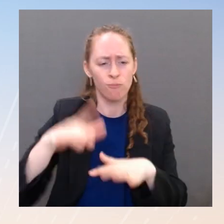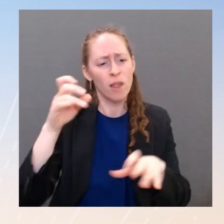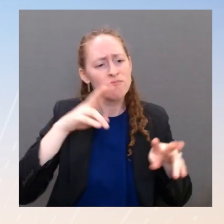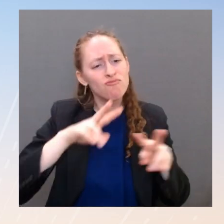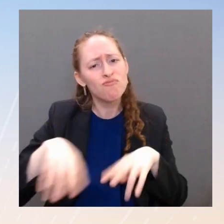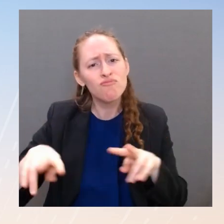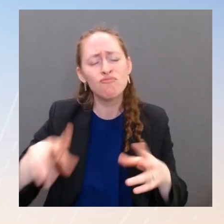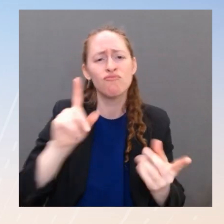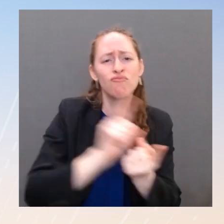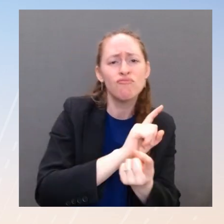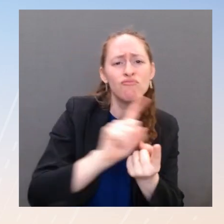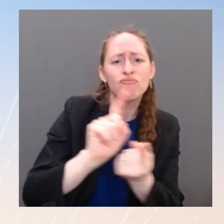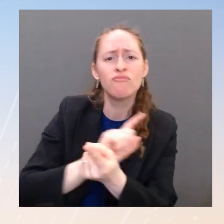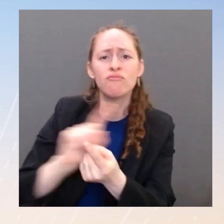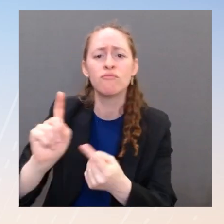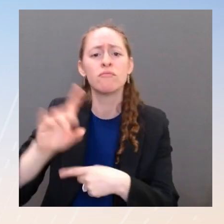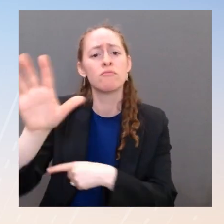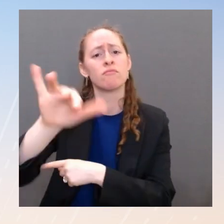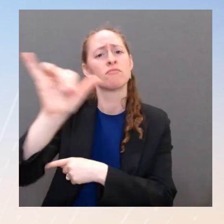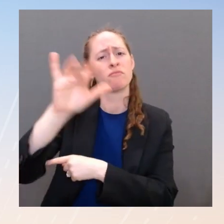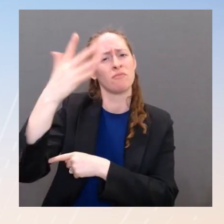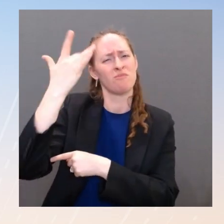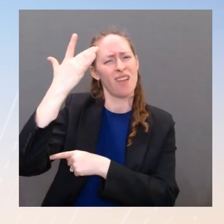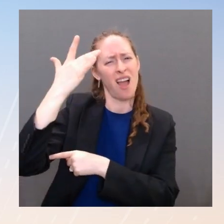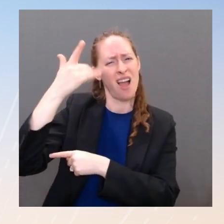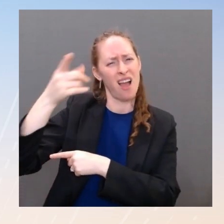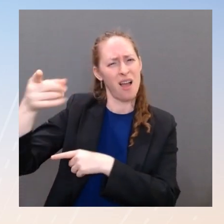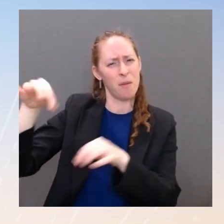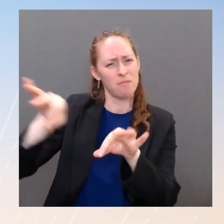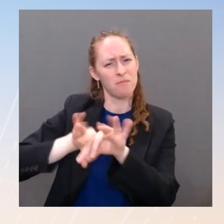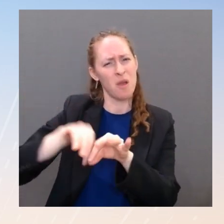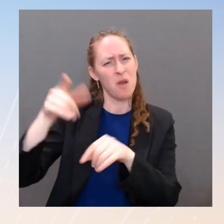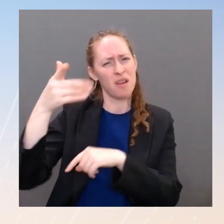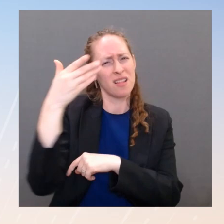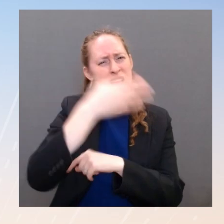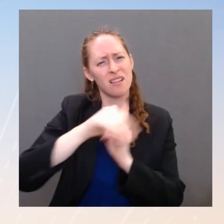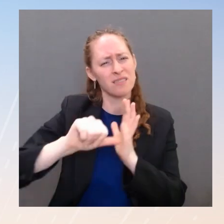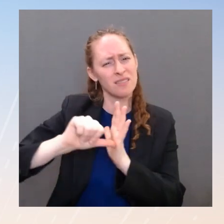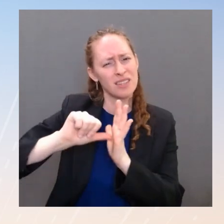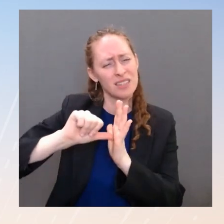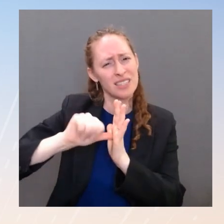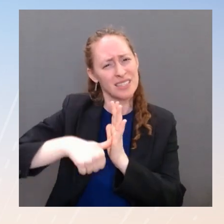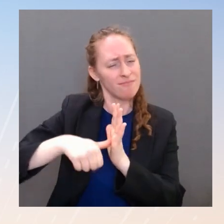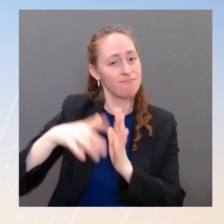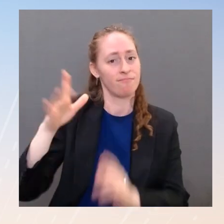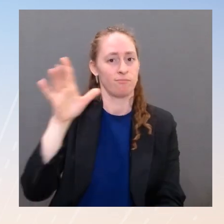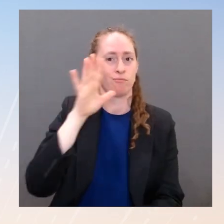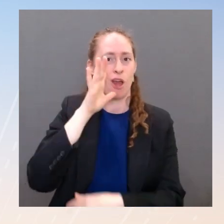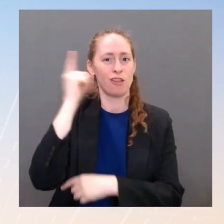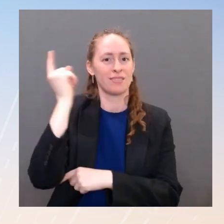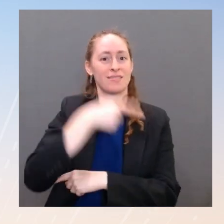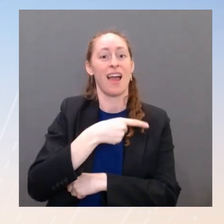over Mother's Day to really show this support. And so, the President is grateful for her willingness